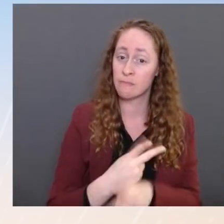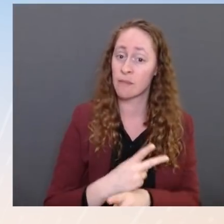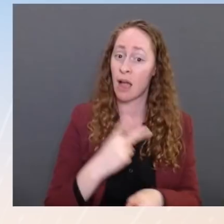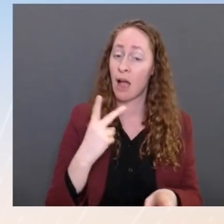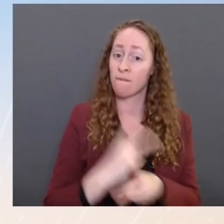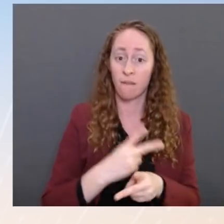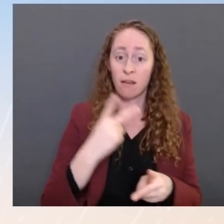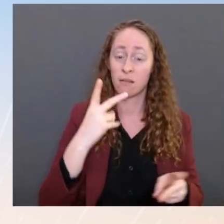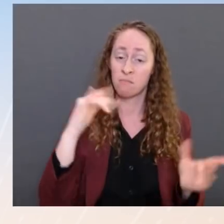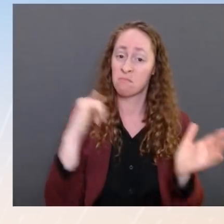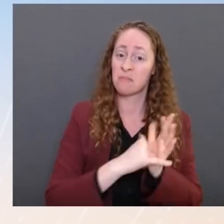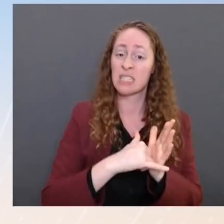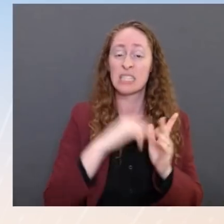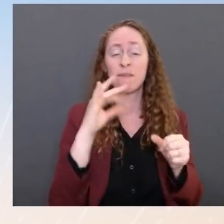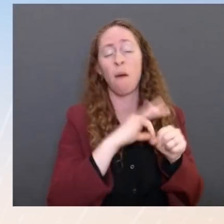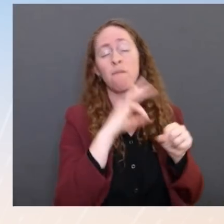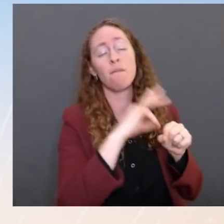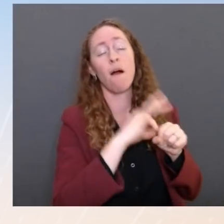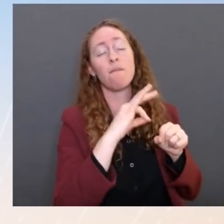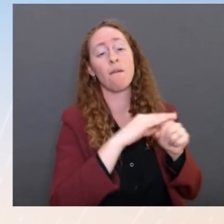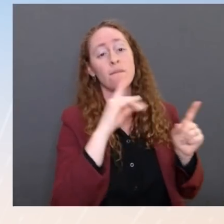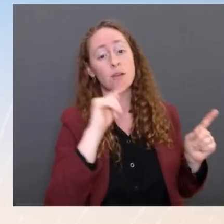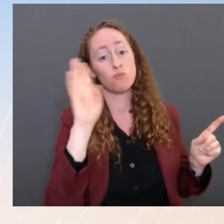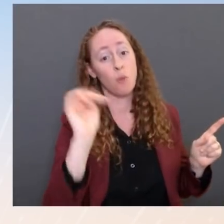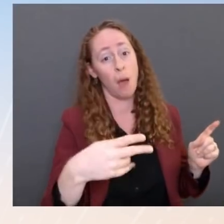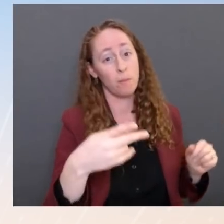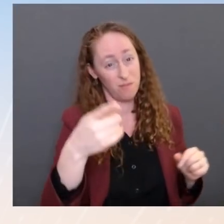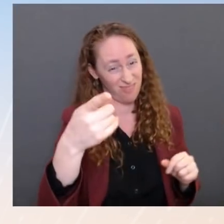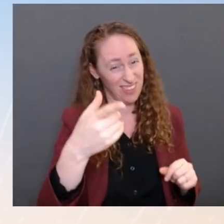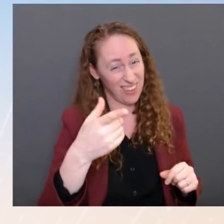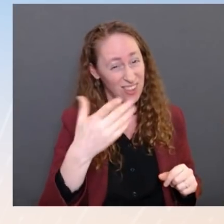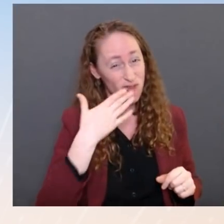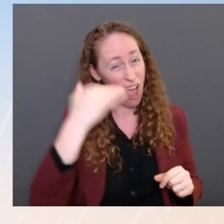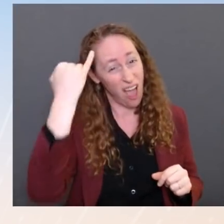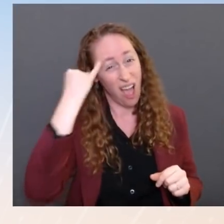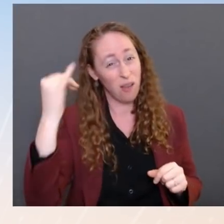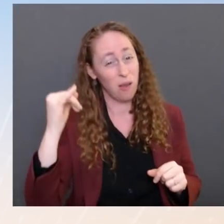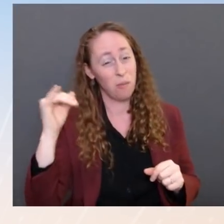Ms. Psaki: Well, I would say that the President is not afraid to call out what he sees as extreme positions